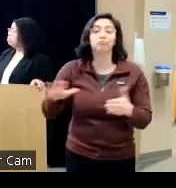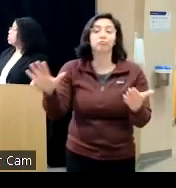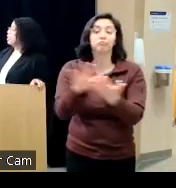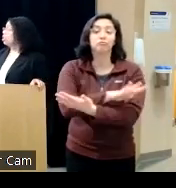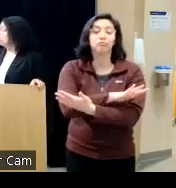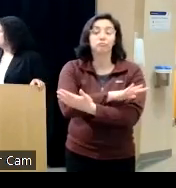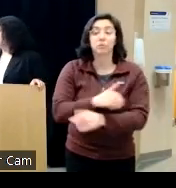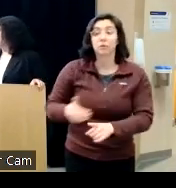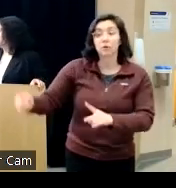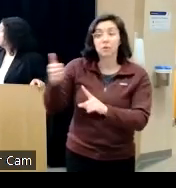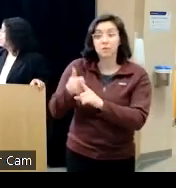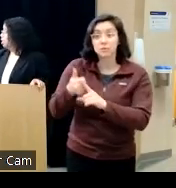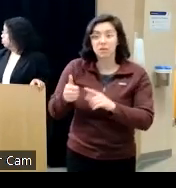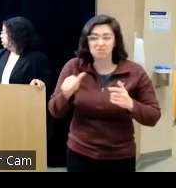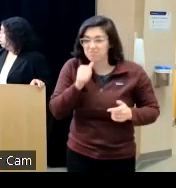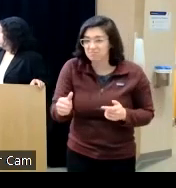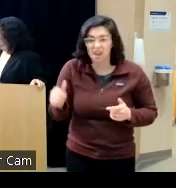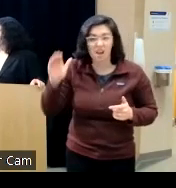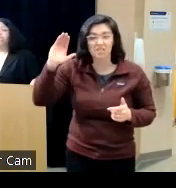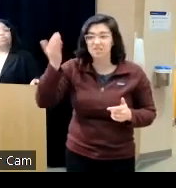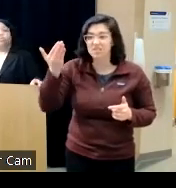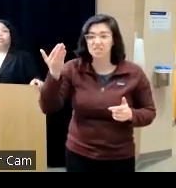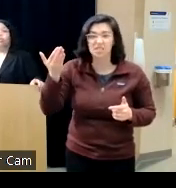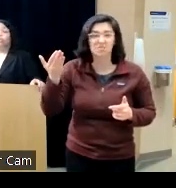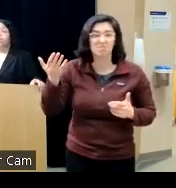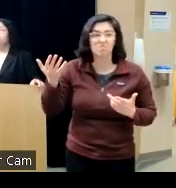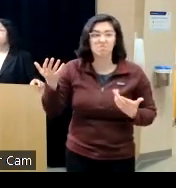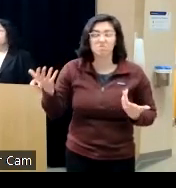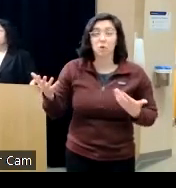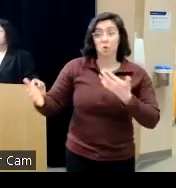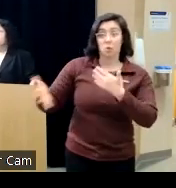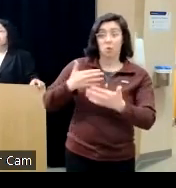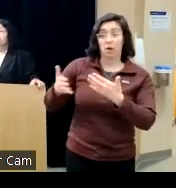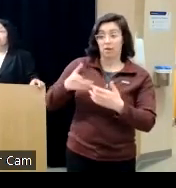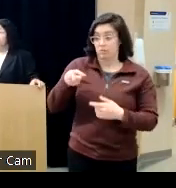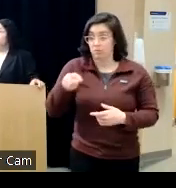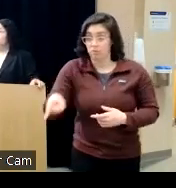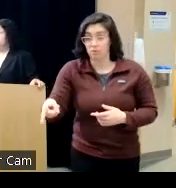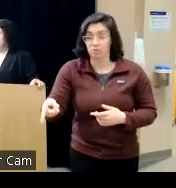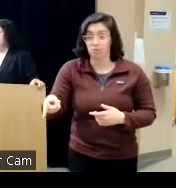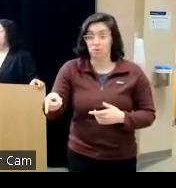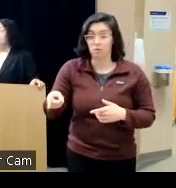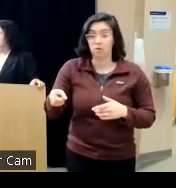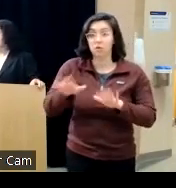and to them it may not seem as if whatever that young lady or those young ladies who